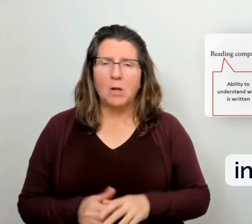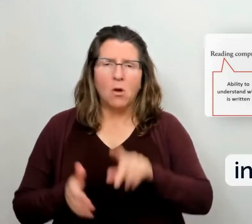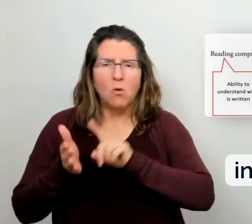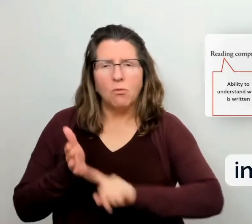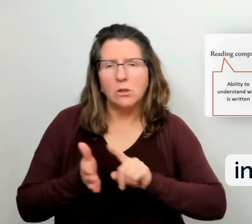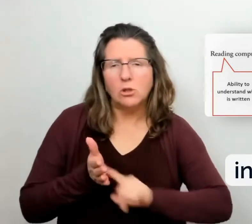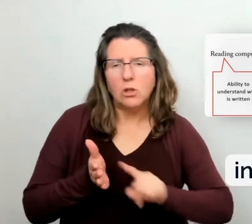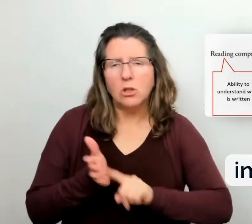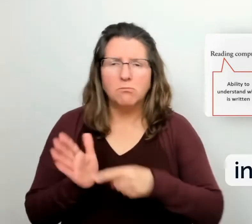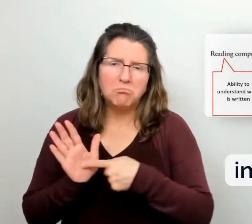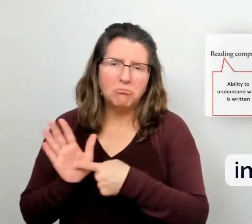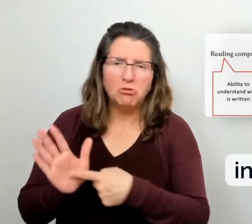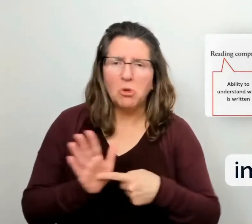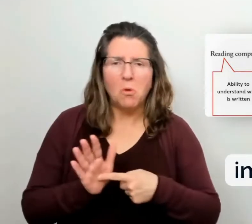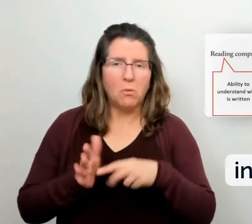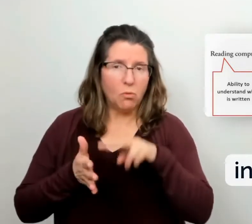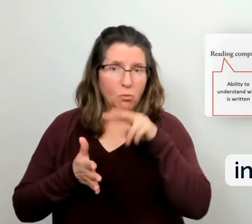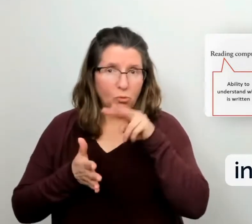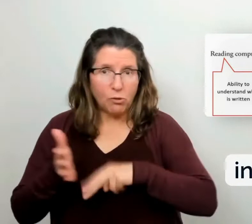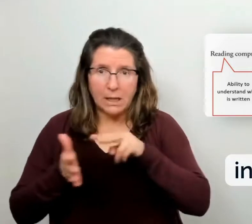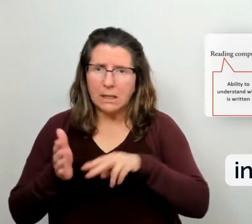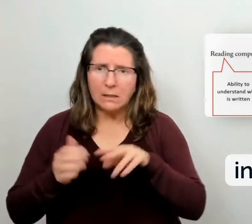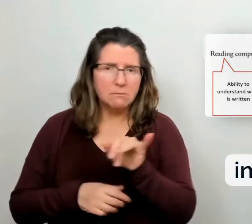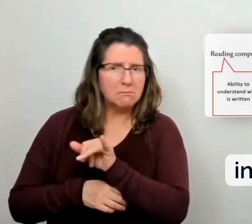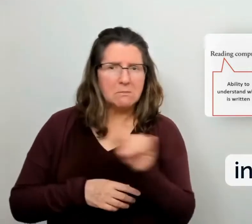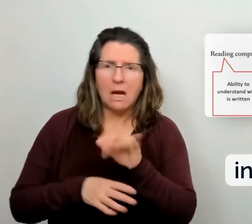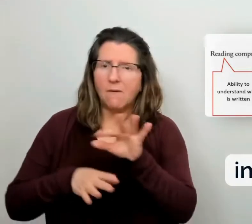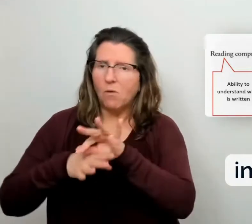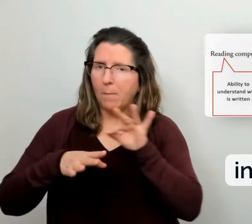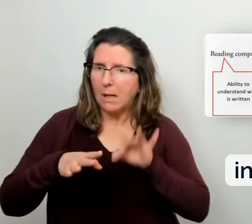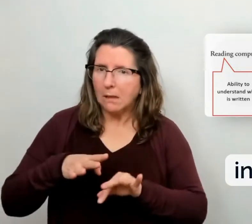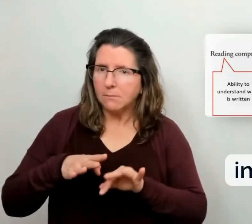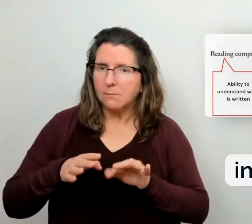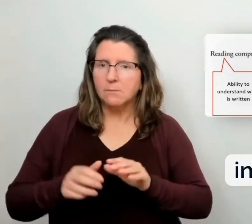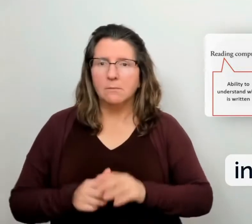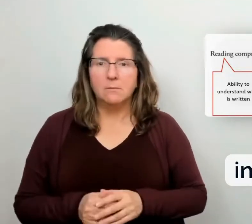research shows reading is like a formula.